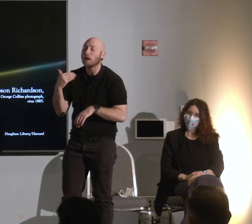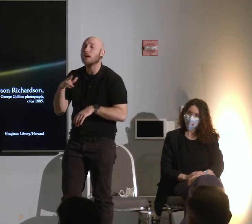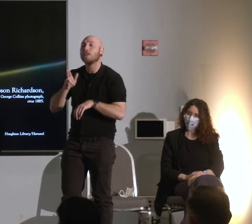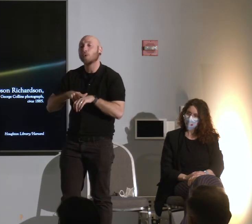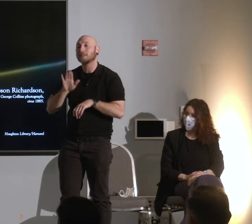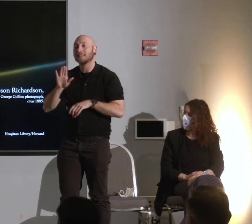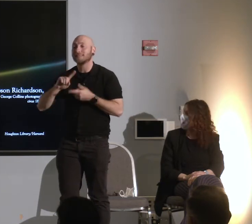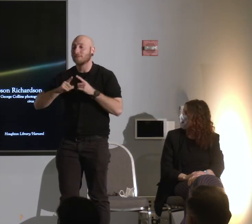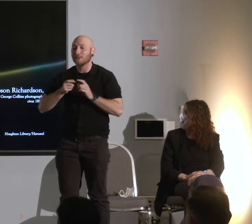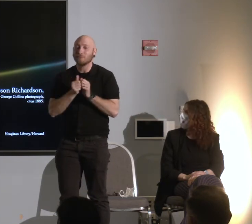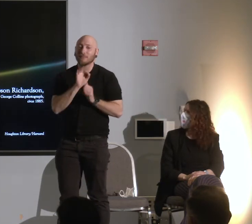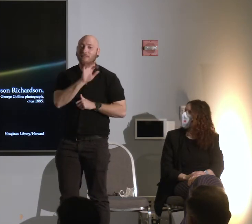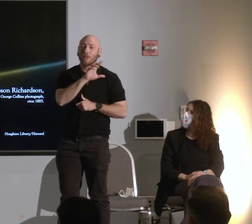of course, that I could explore in the book.